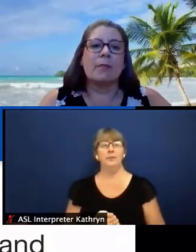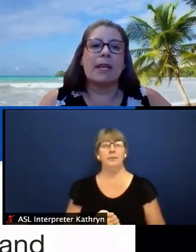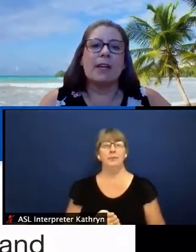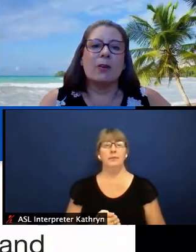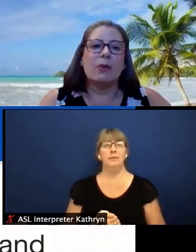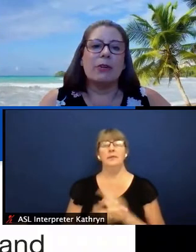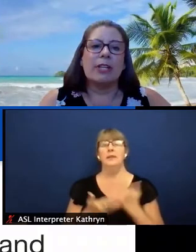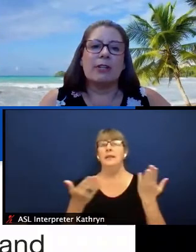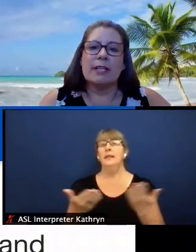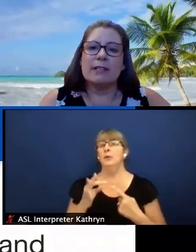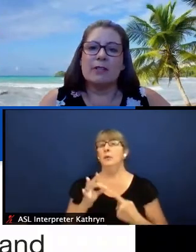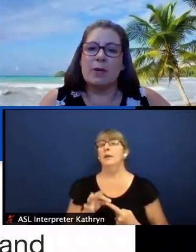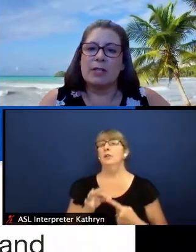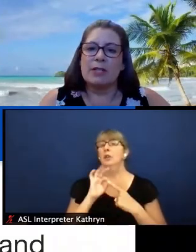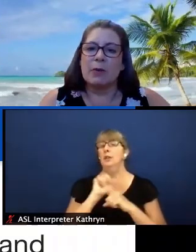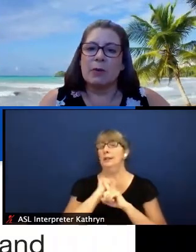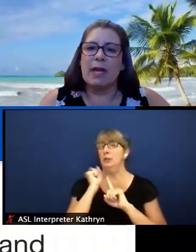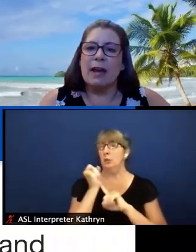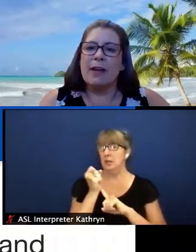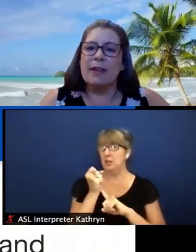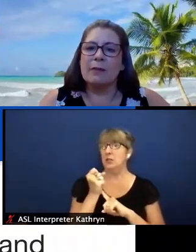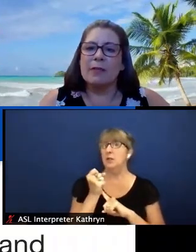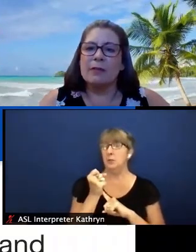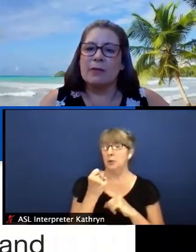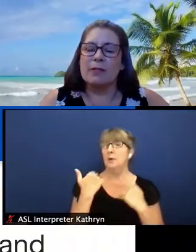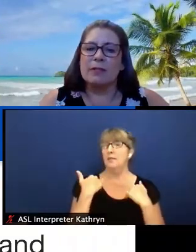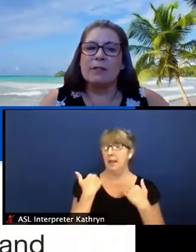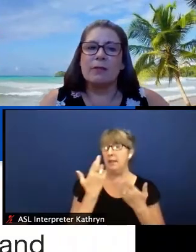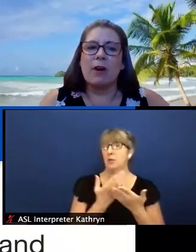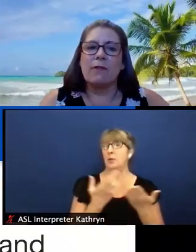Here we're in a unique situation where we have had the resources to offer,